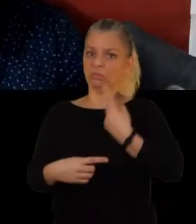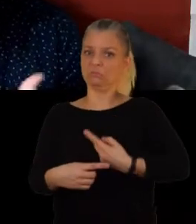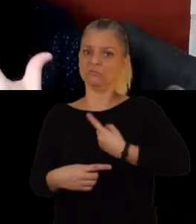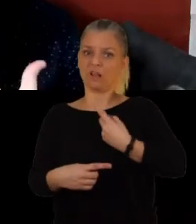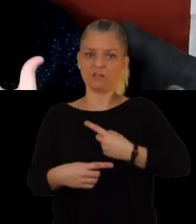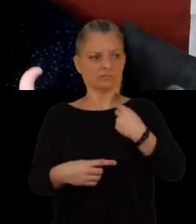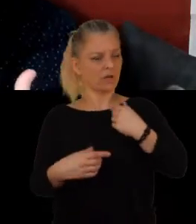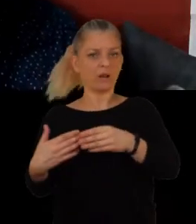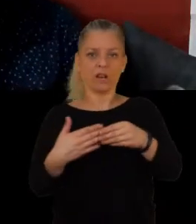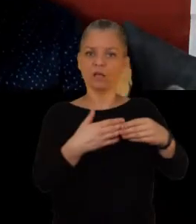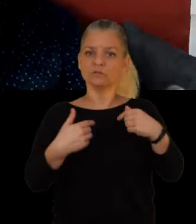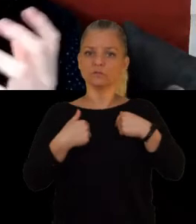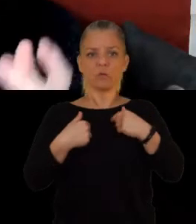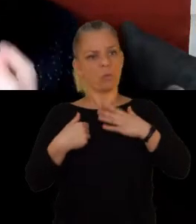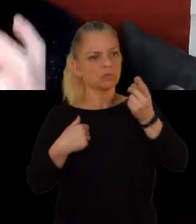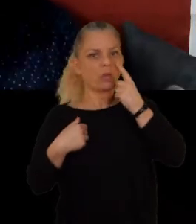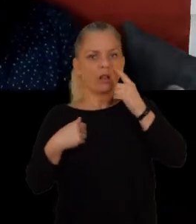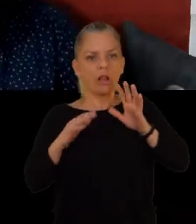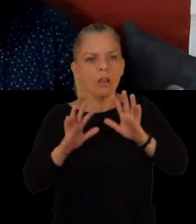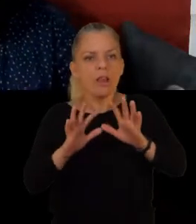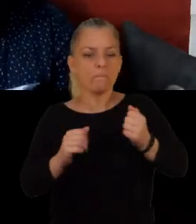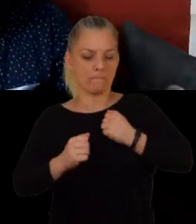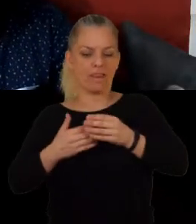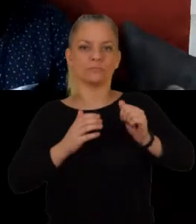consider themselves a leader wants to kind of push forward their leadership skills